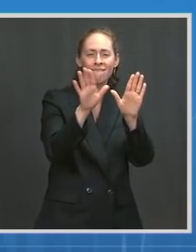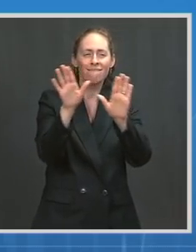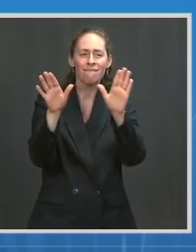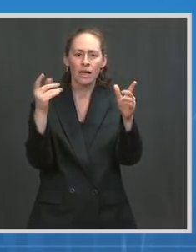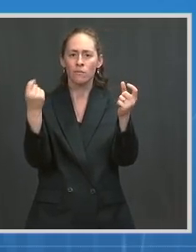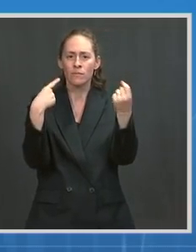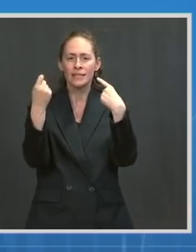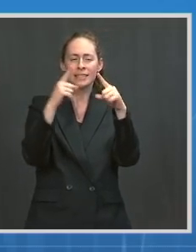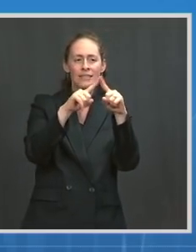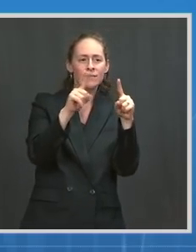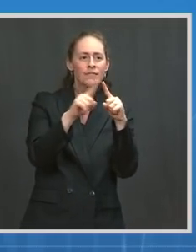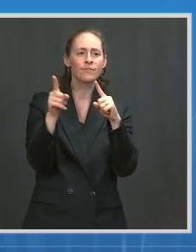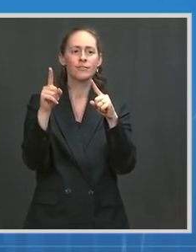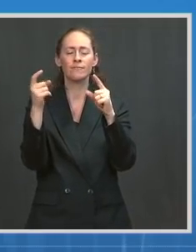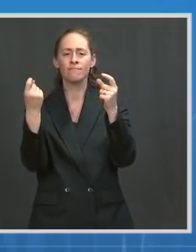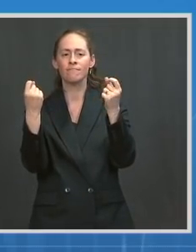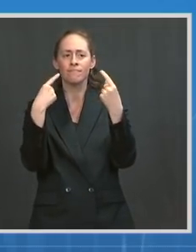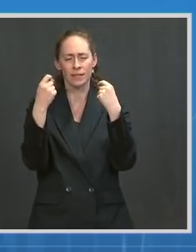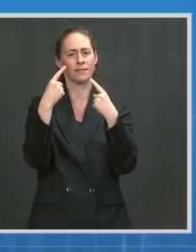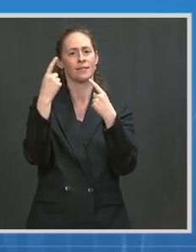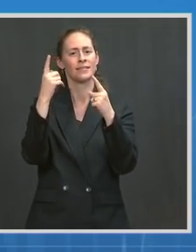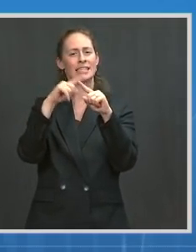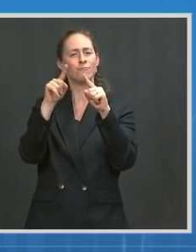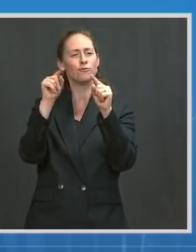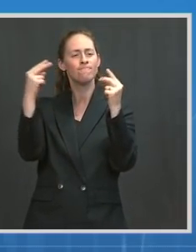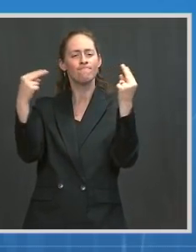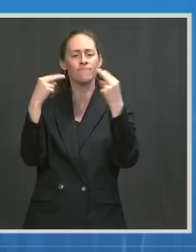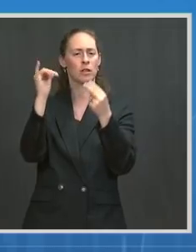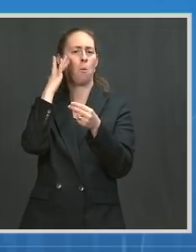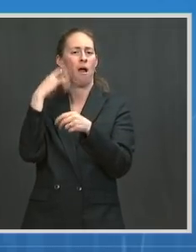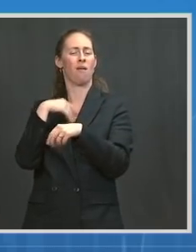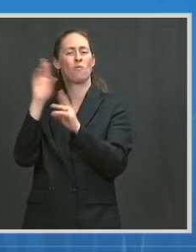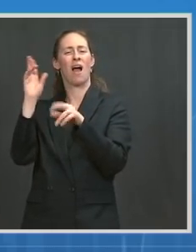in communities that can answer questions. The only thing that people should make sure they do